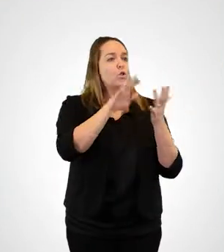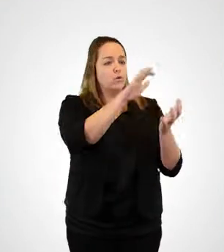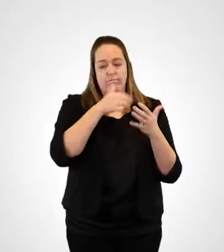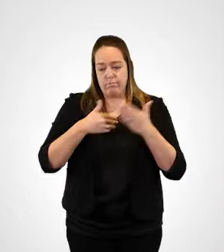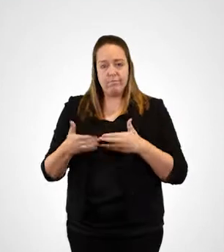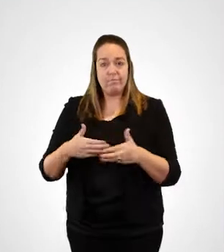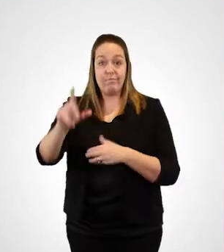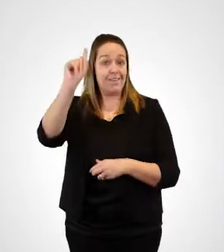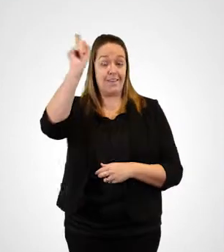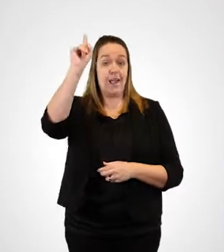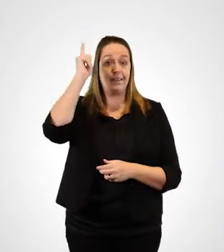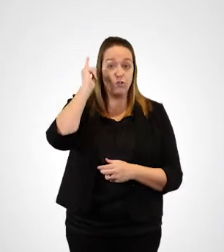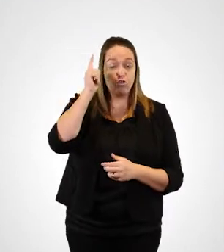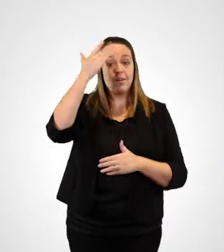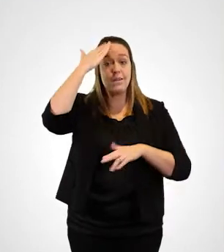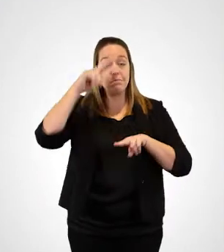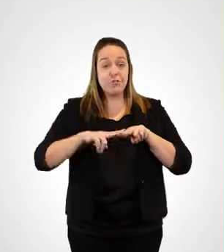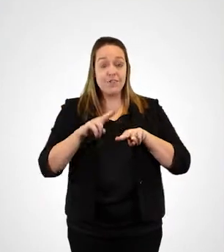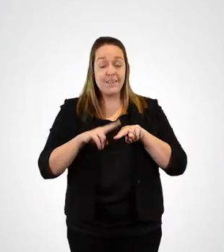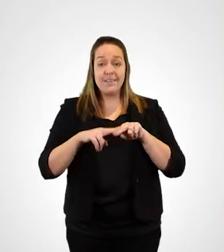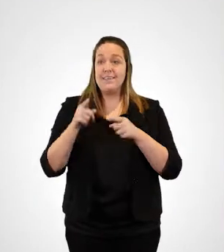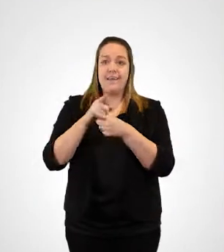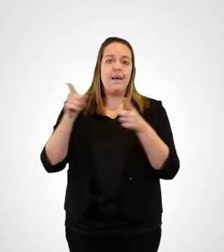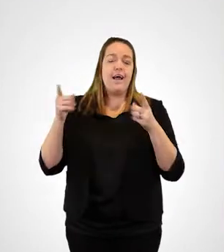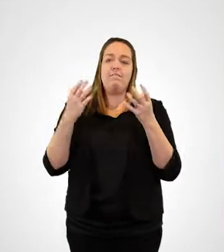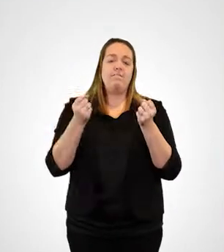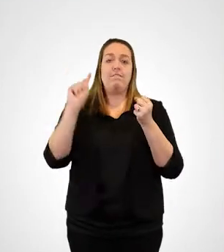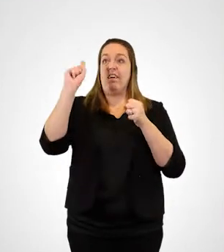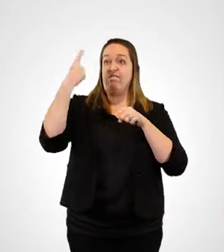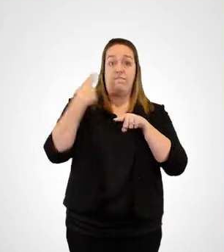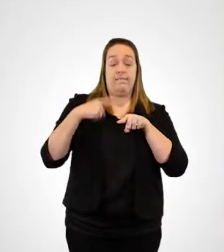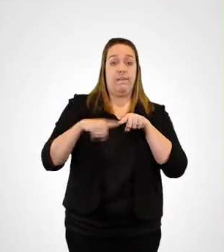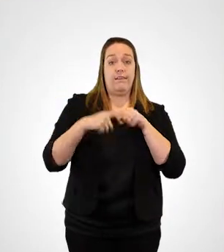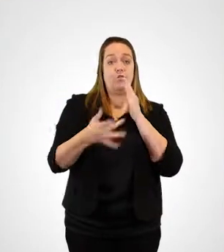Now teachers and parents are faced with a fast-paced change in technology,